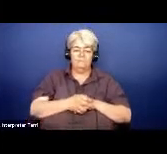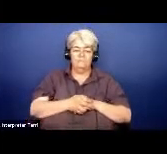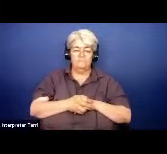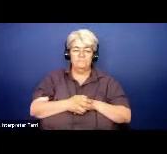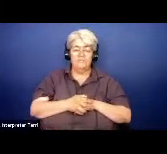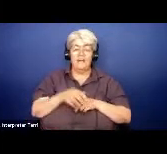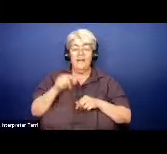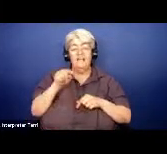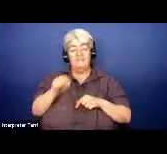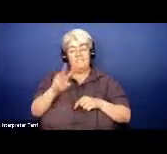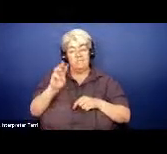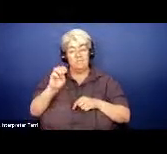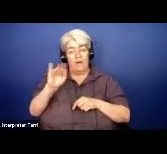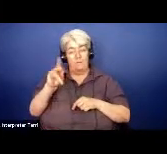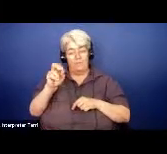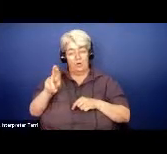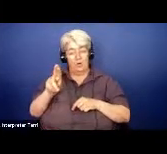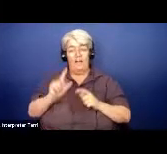webinar is interactive.